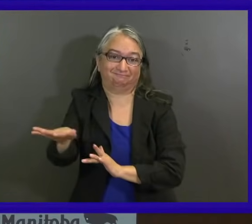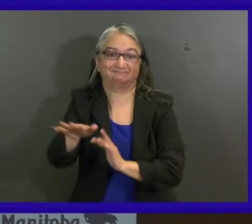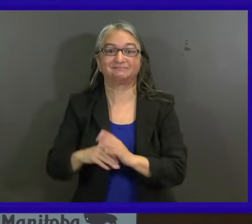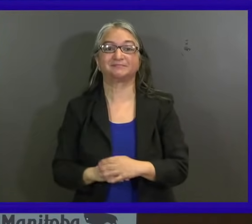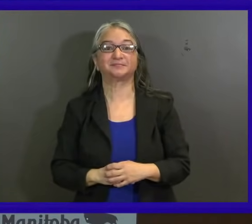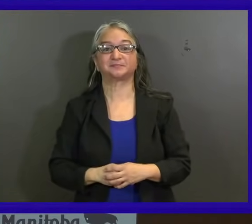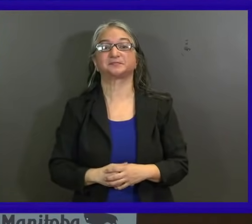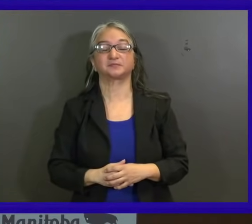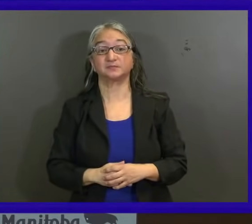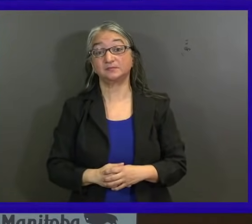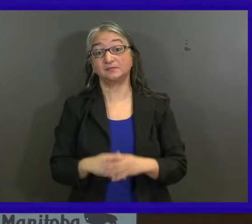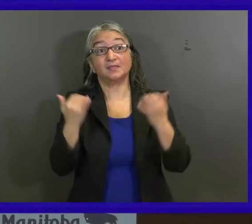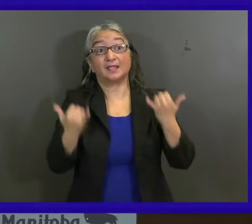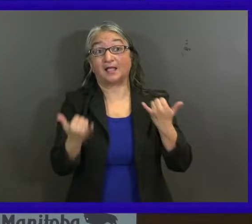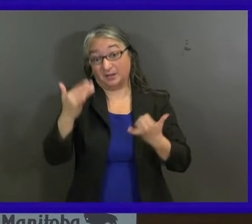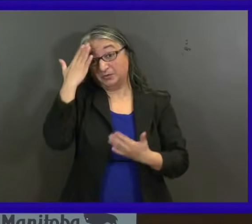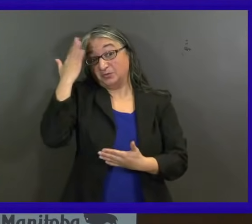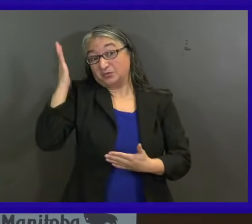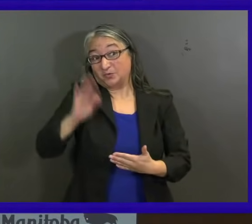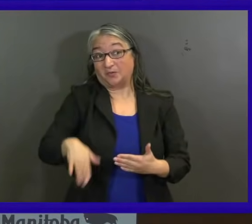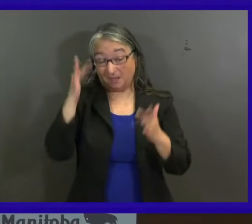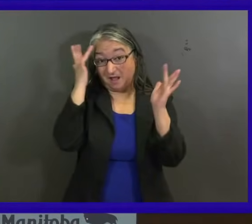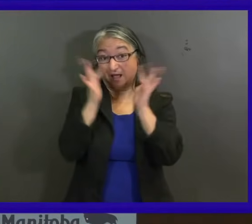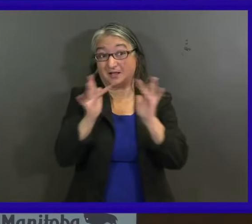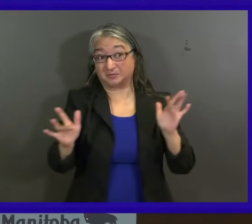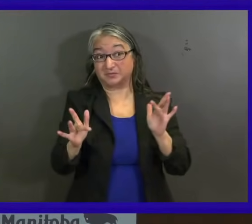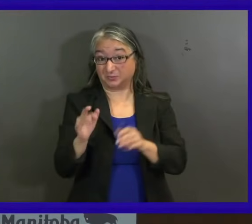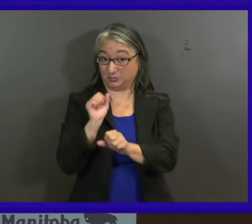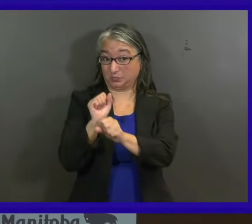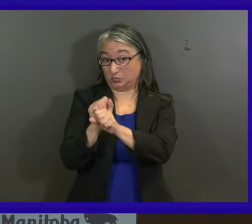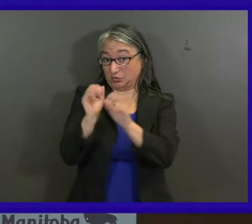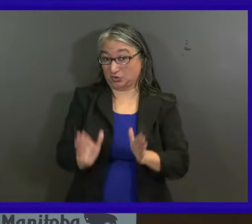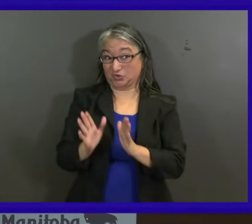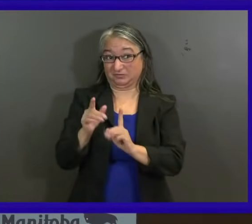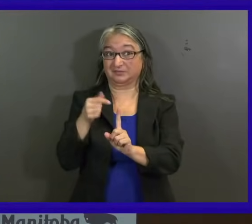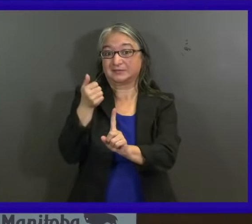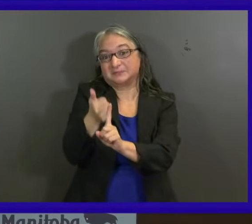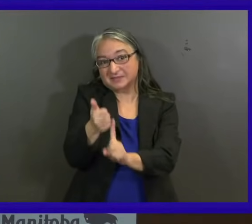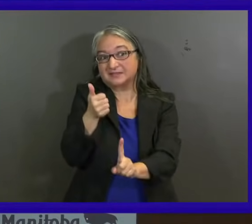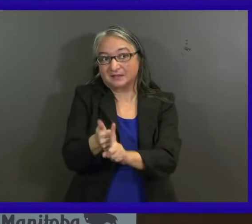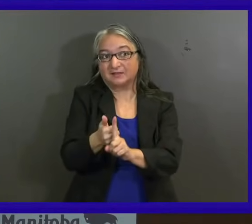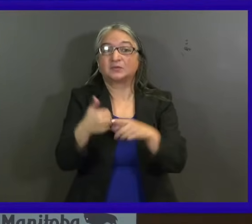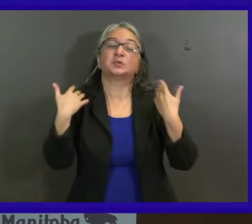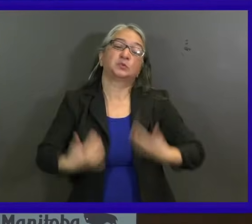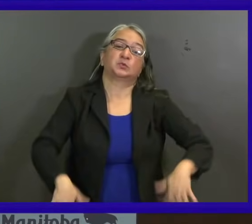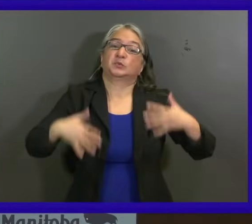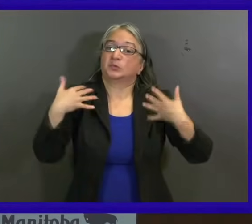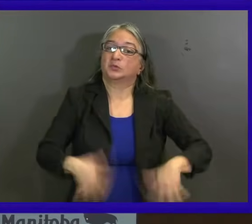weary of the pressures being placed on them and our system by covid19 we're grateful for